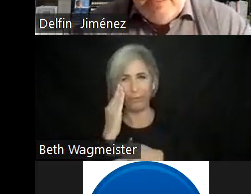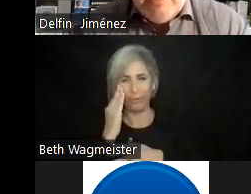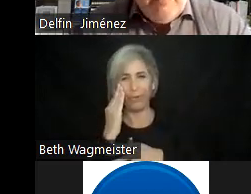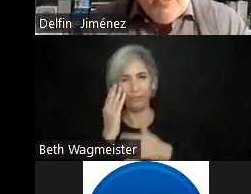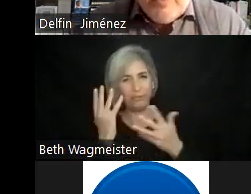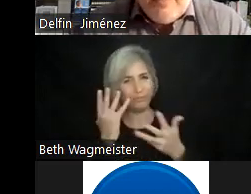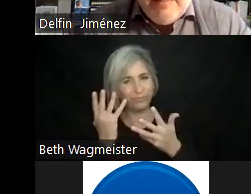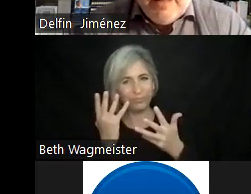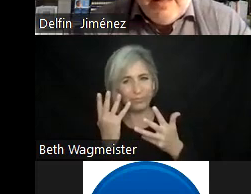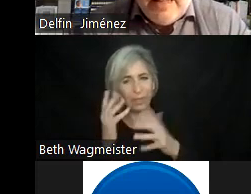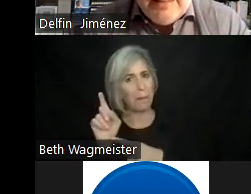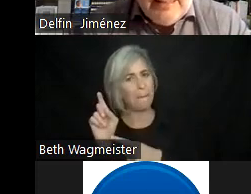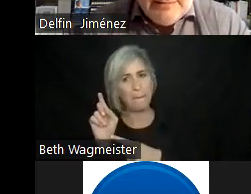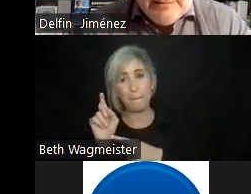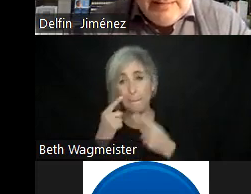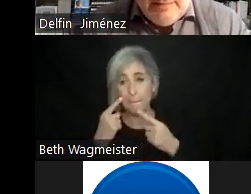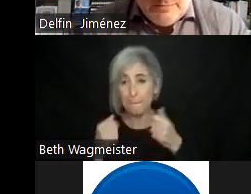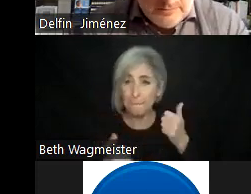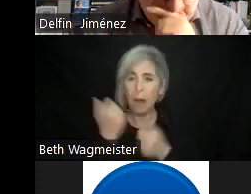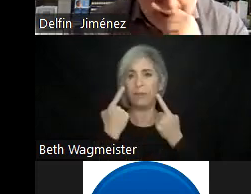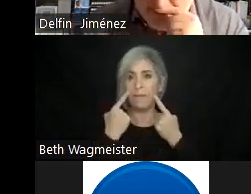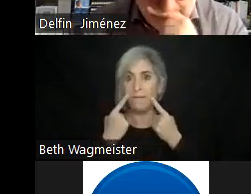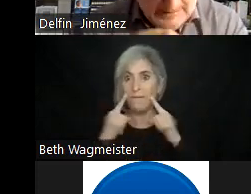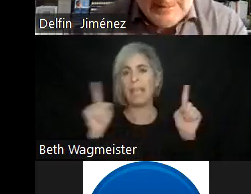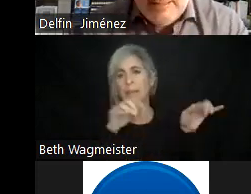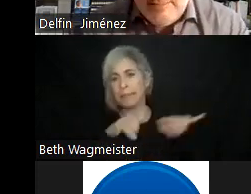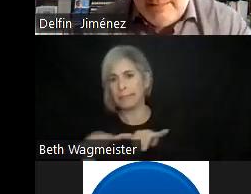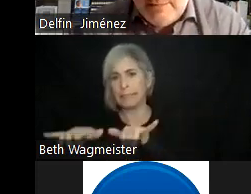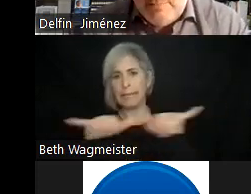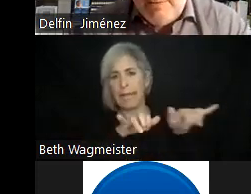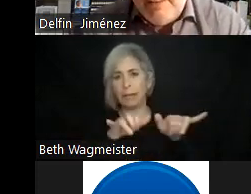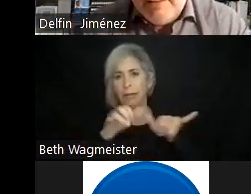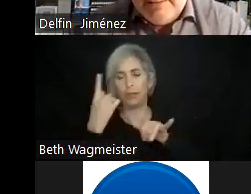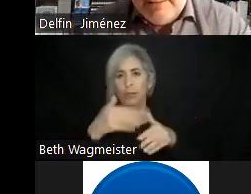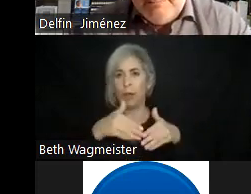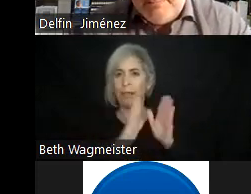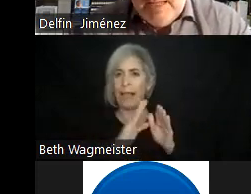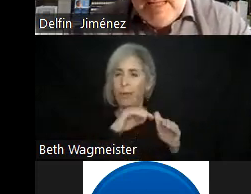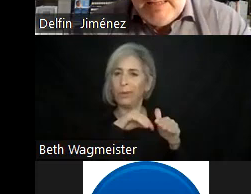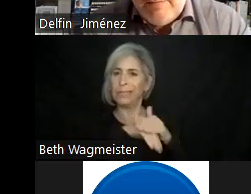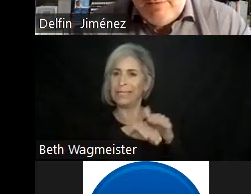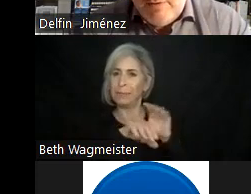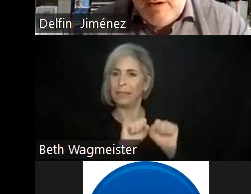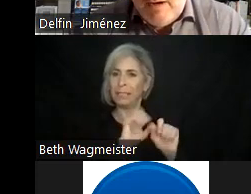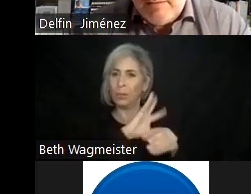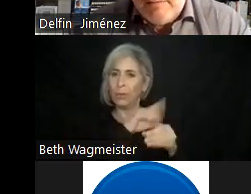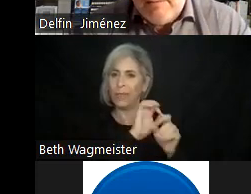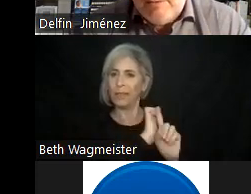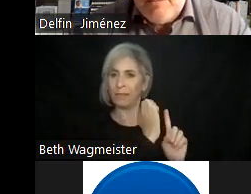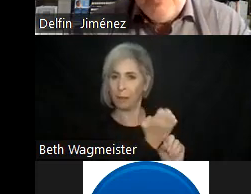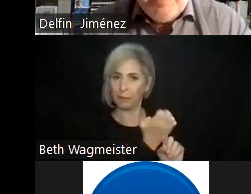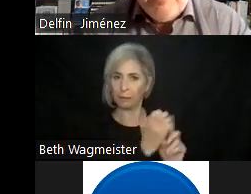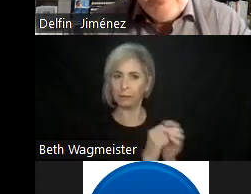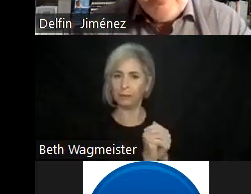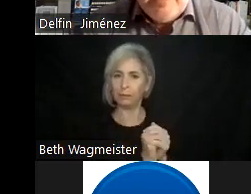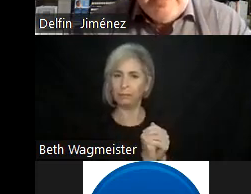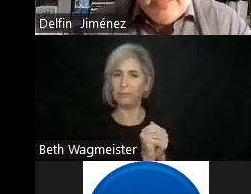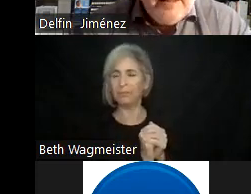it is the most famous standard about accessibility in the built environment. For more than a decade